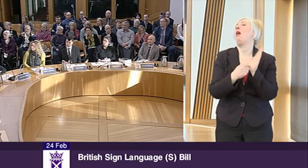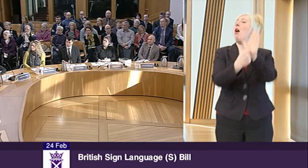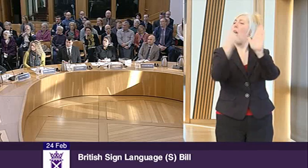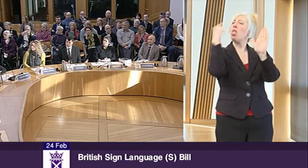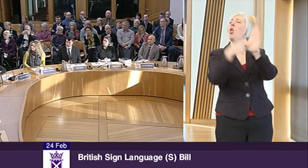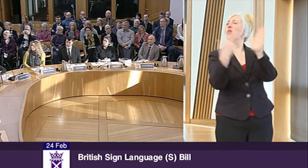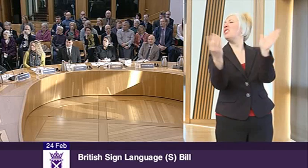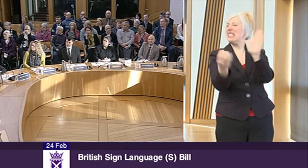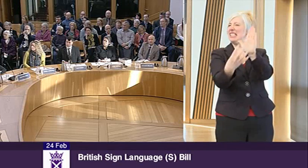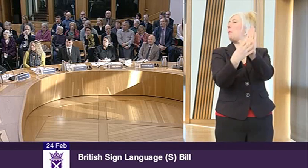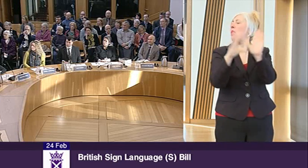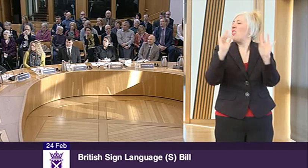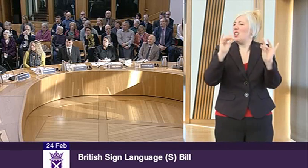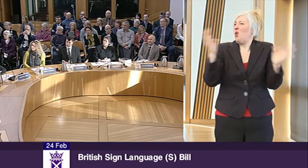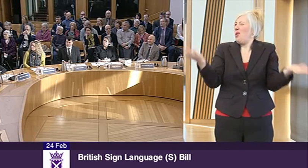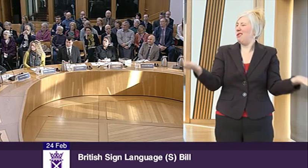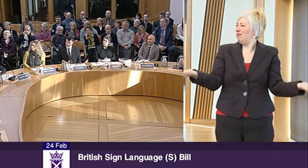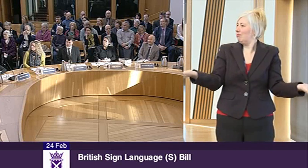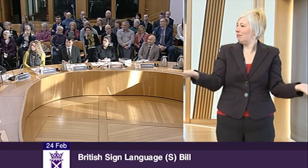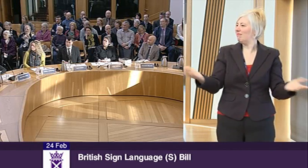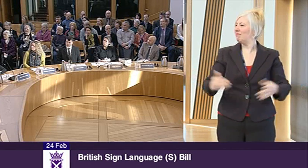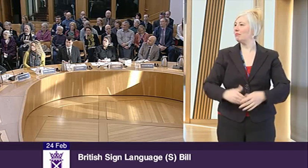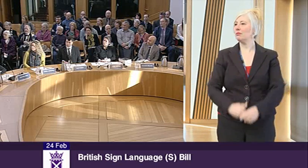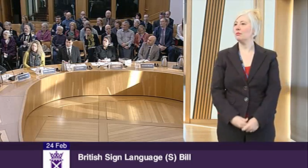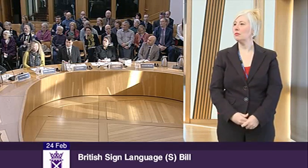symbol?